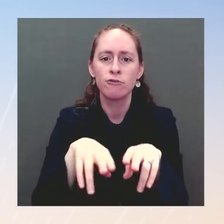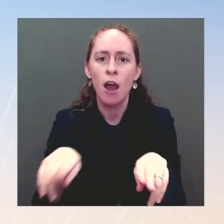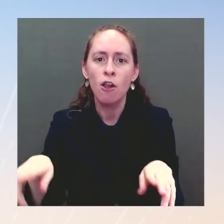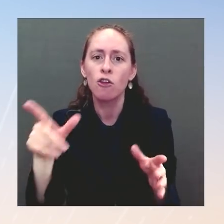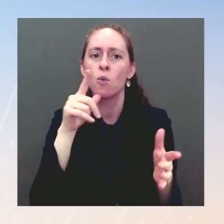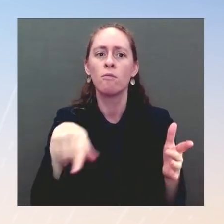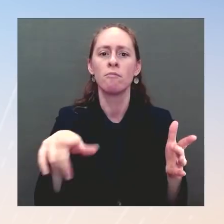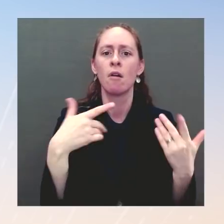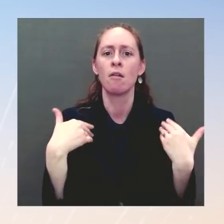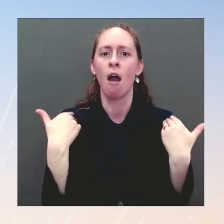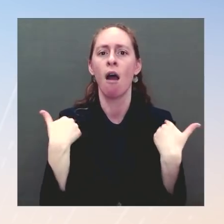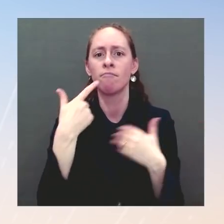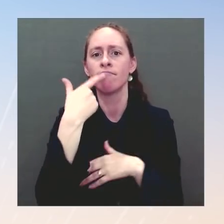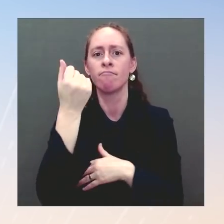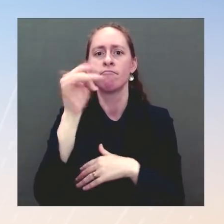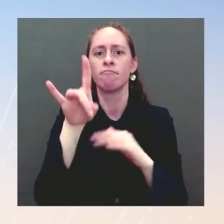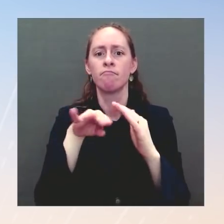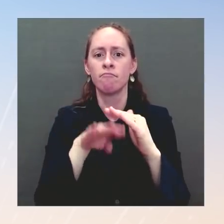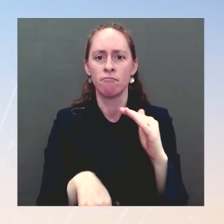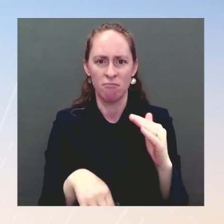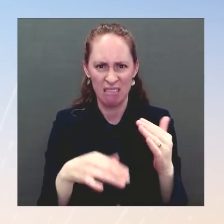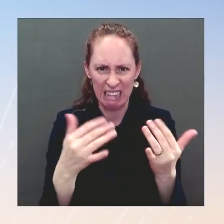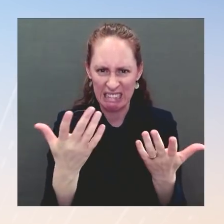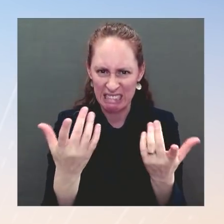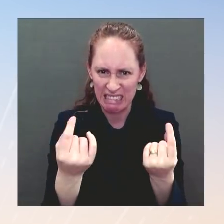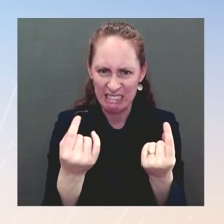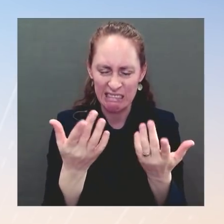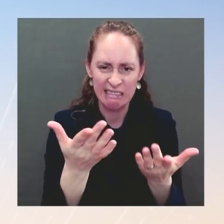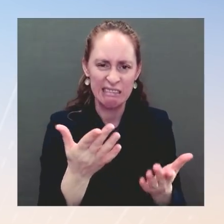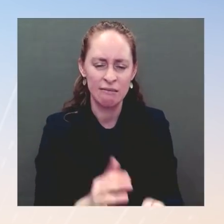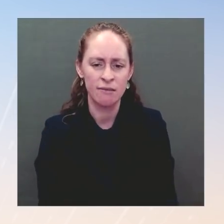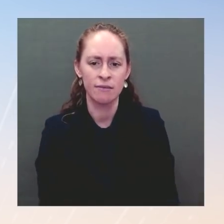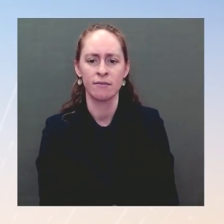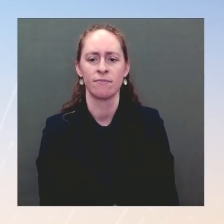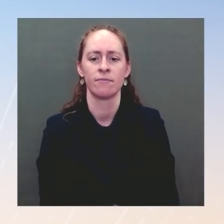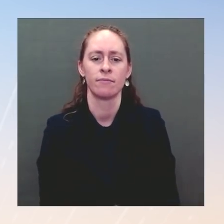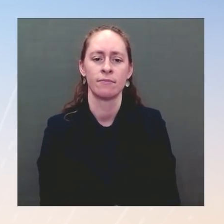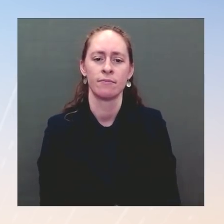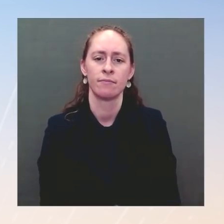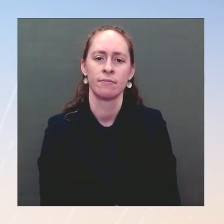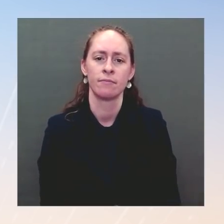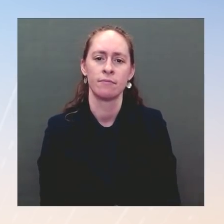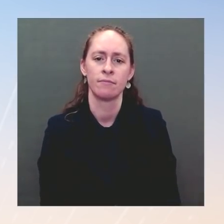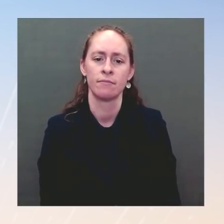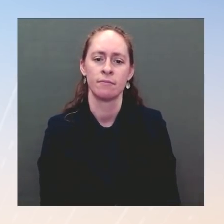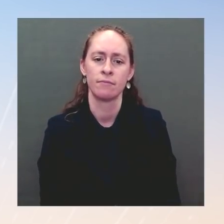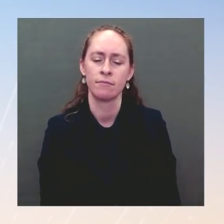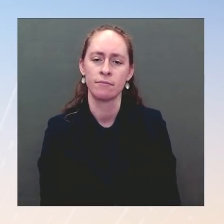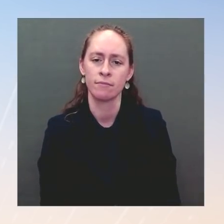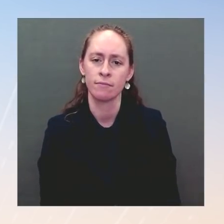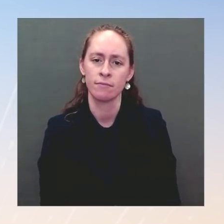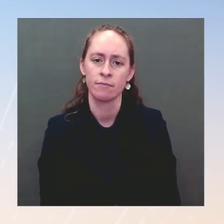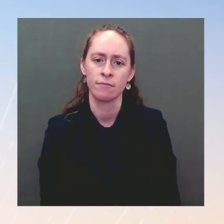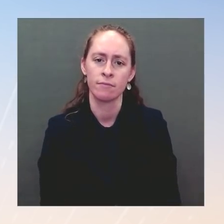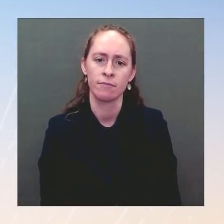Ms. Psaki: Well, I think this is an important thing to call -- to call out here, because what we're talking about here is, one, it's our view --